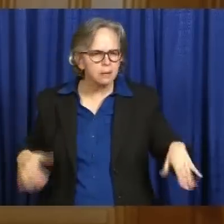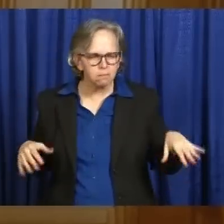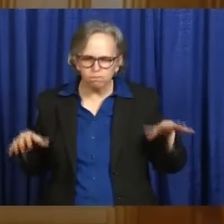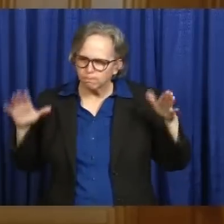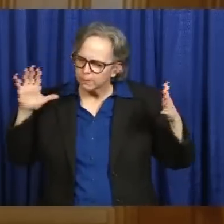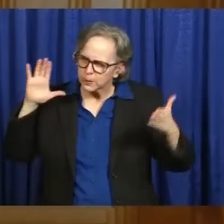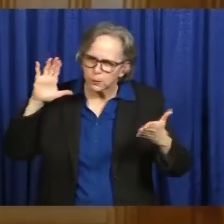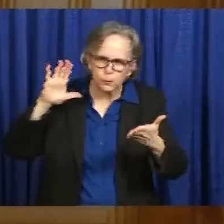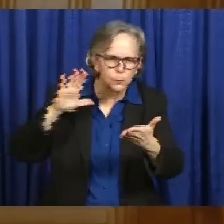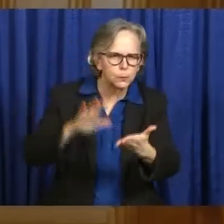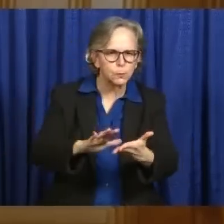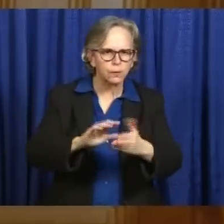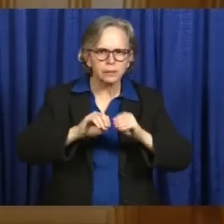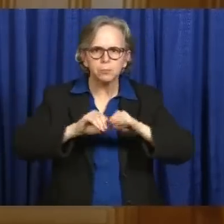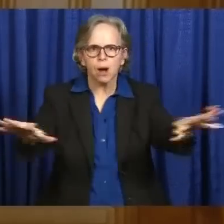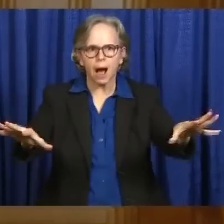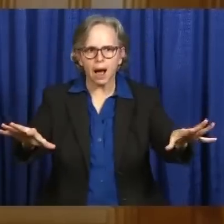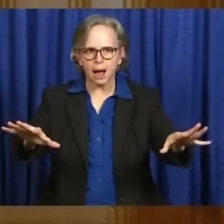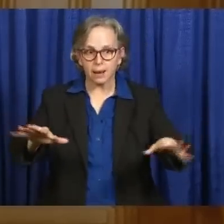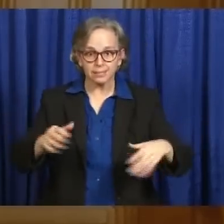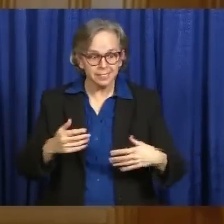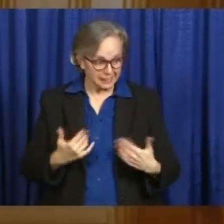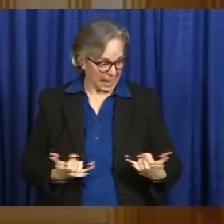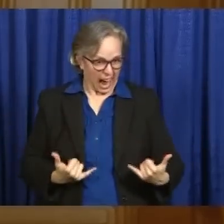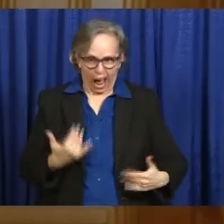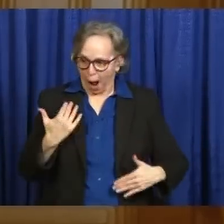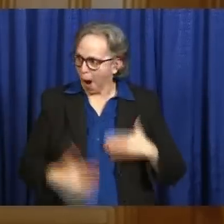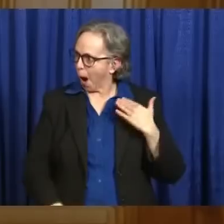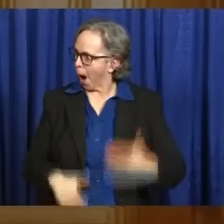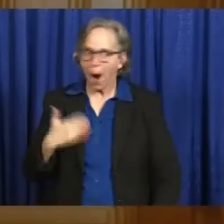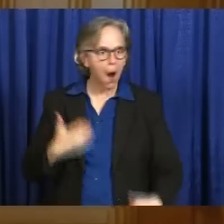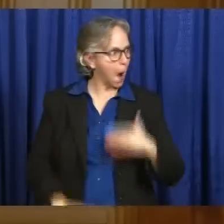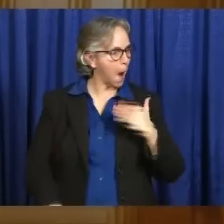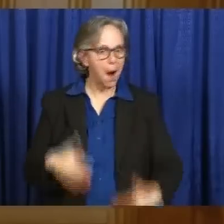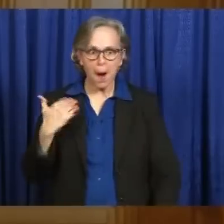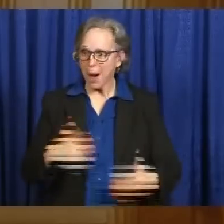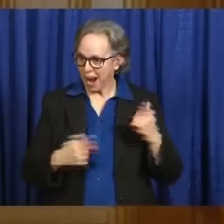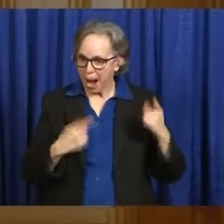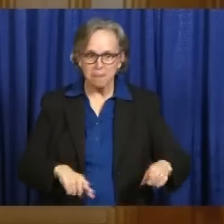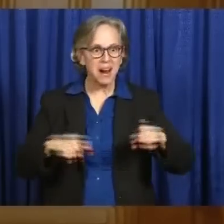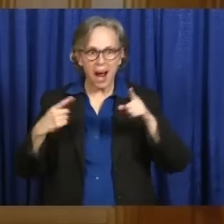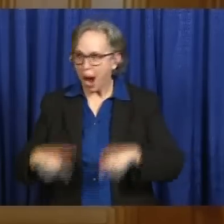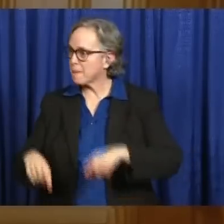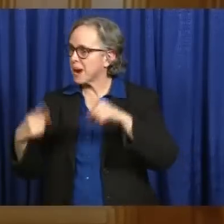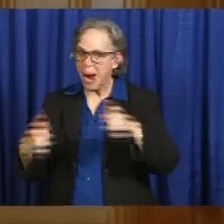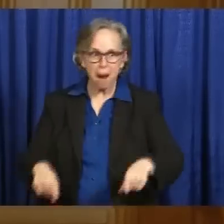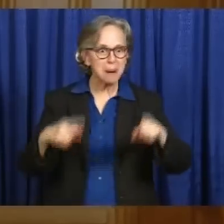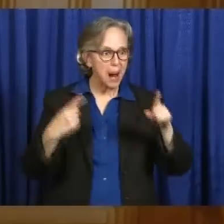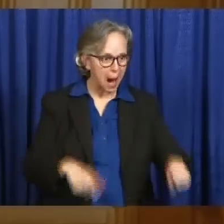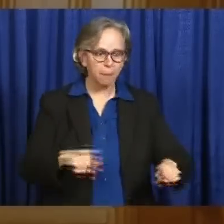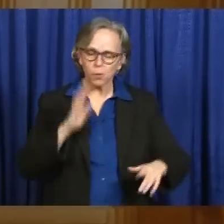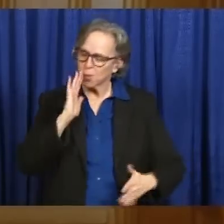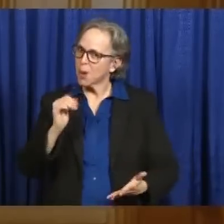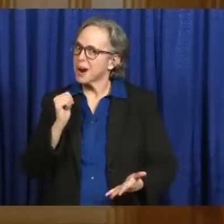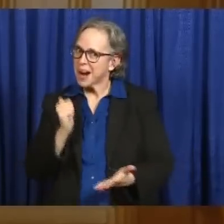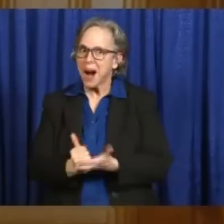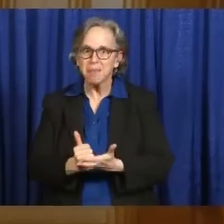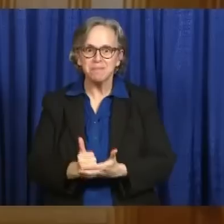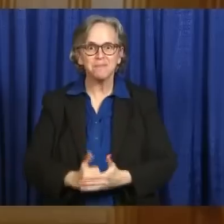GET ROOMS IN PLACE AN INTENSIVE CARE UNIT ROOMS UP AND RUNNING, BUT ALSO TO ALLOW THIS